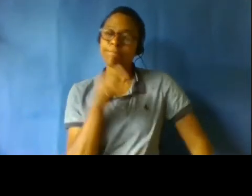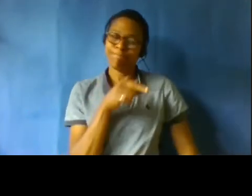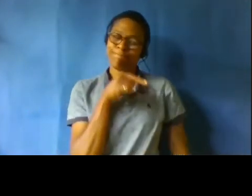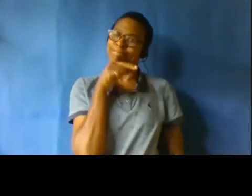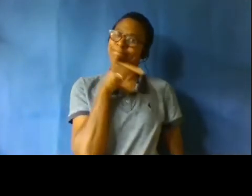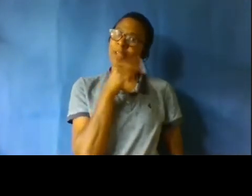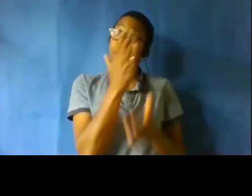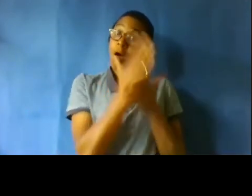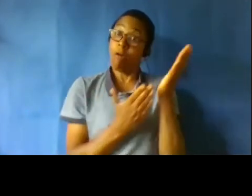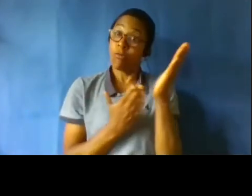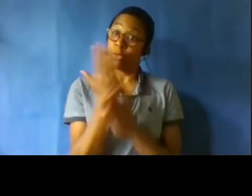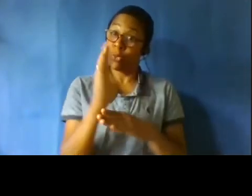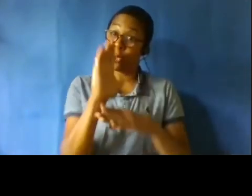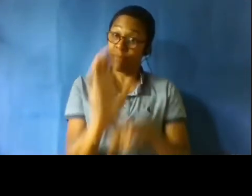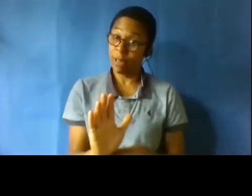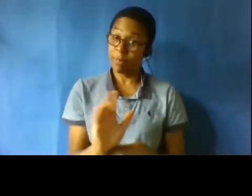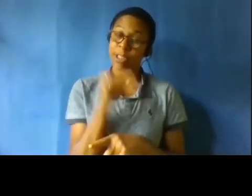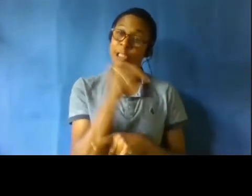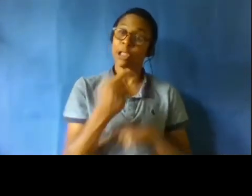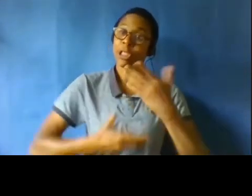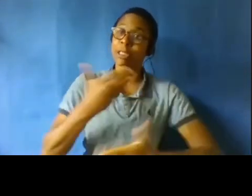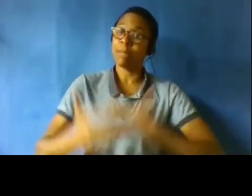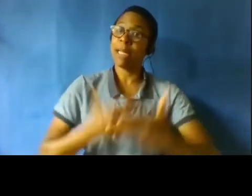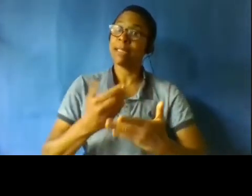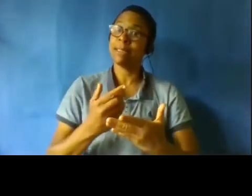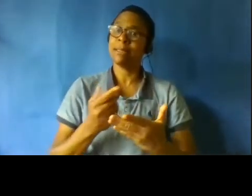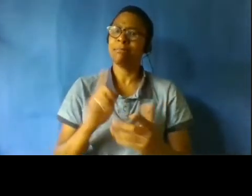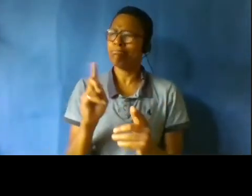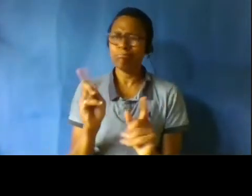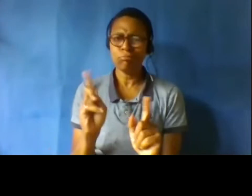section called a translation and these explanations absolutely refuse to